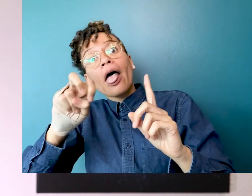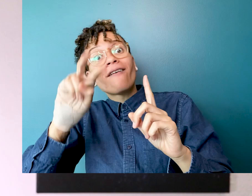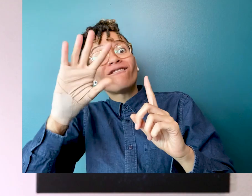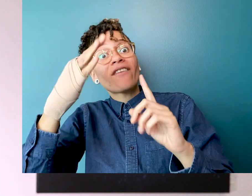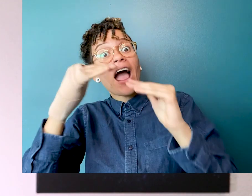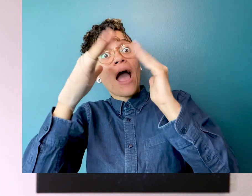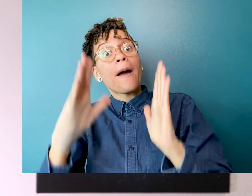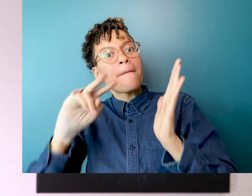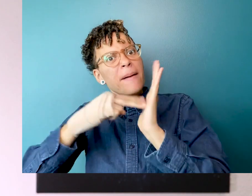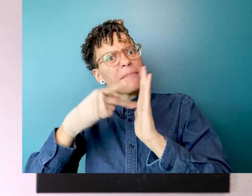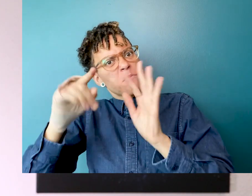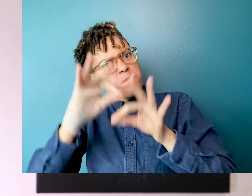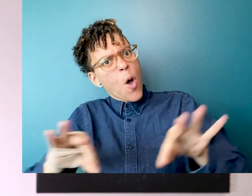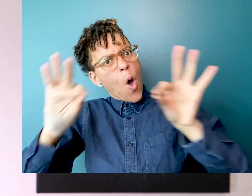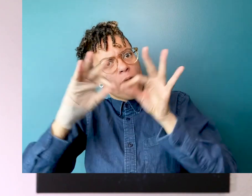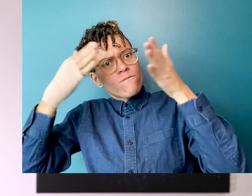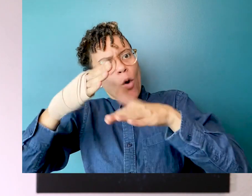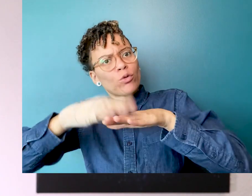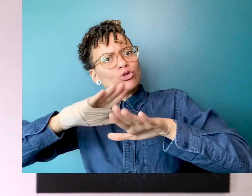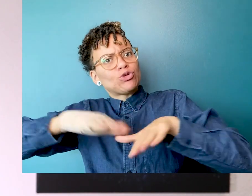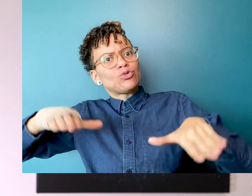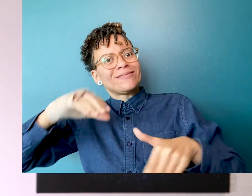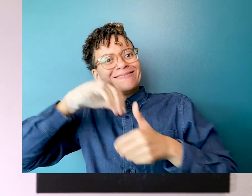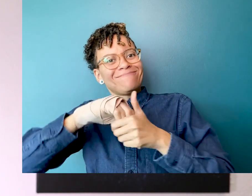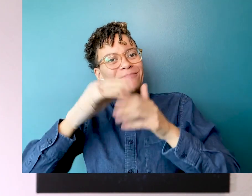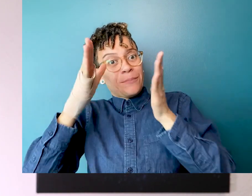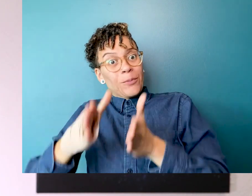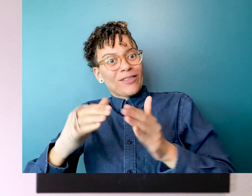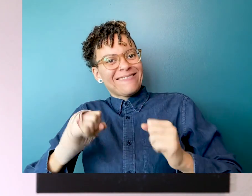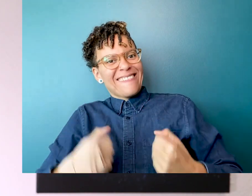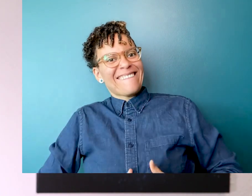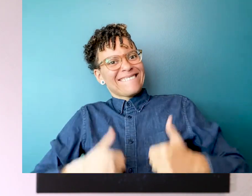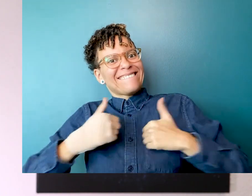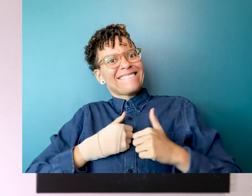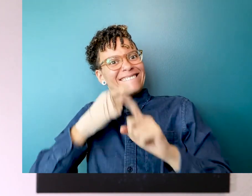to do with the home and the living situation, or the parents perhaps, being more prominent